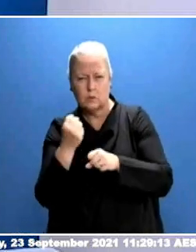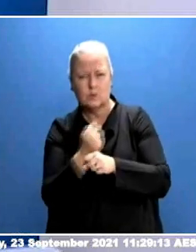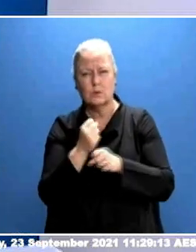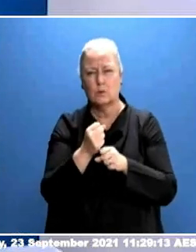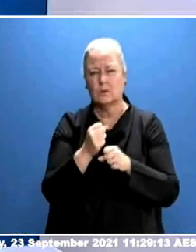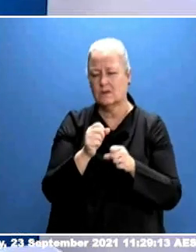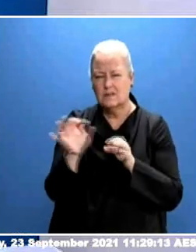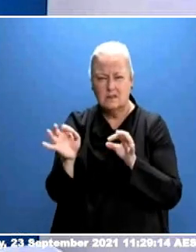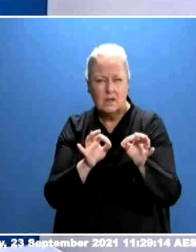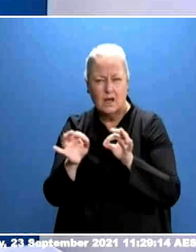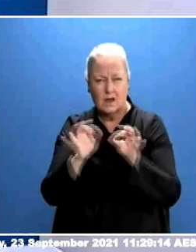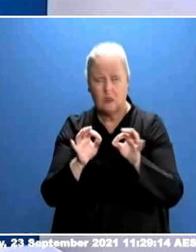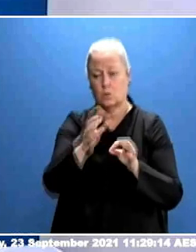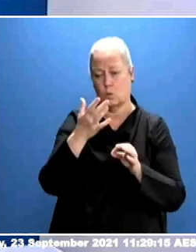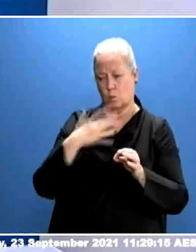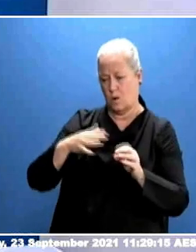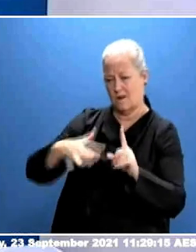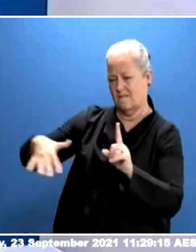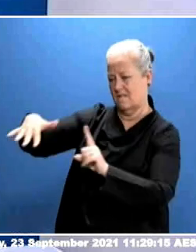an environment that meets individual needs.